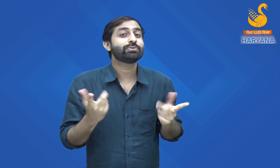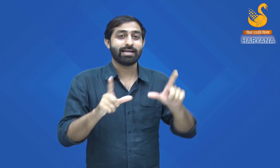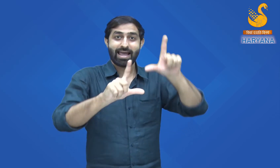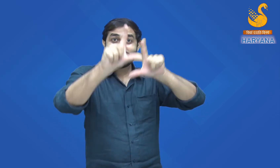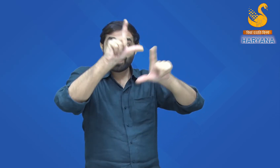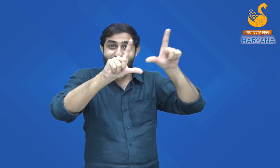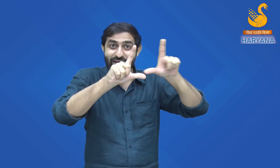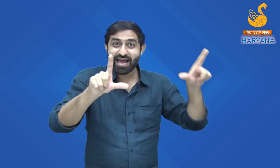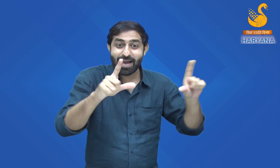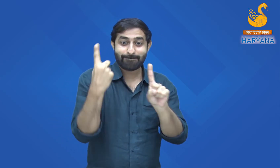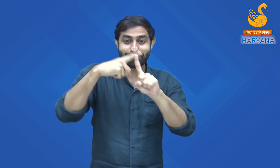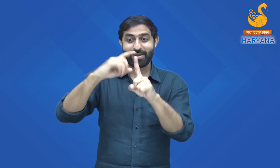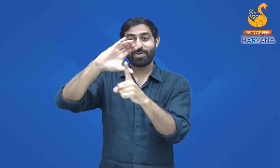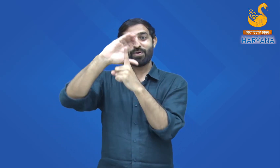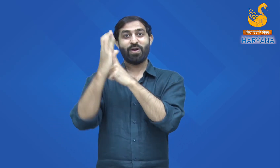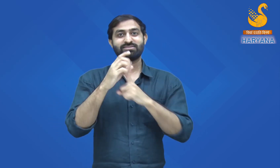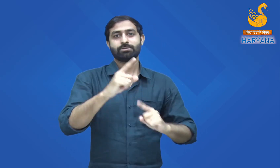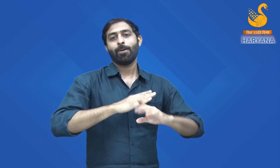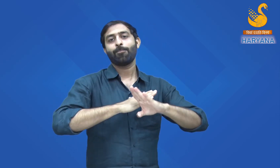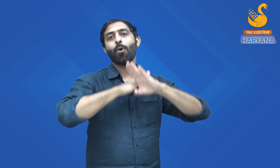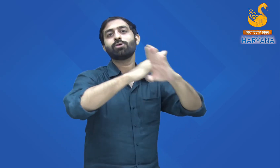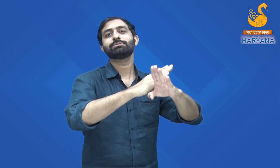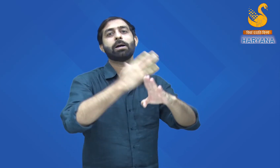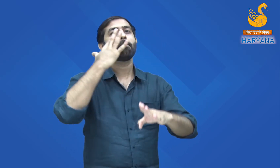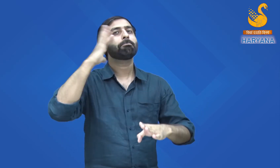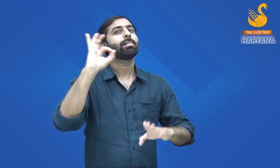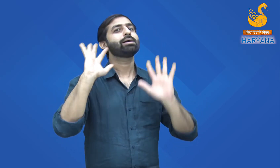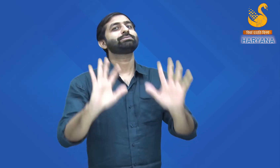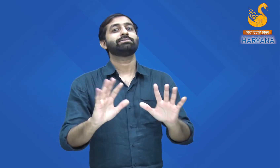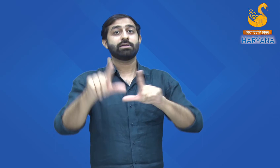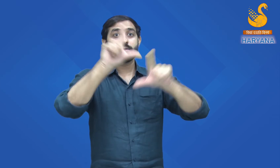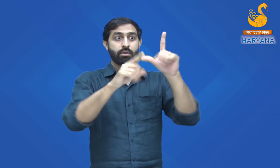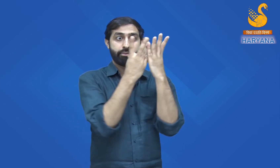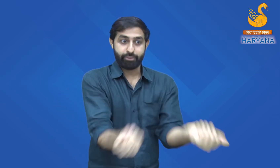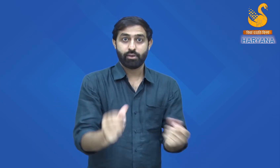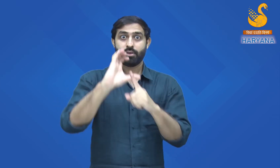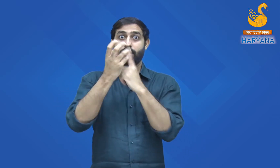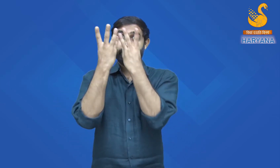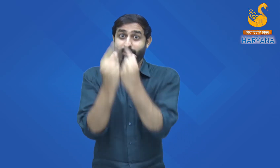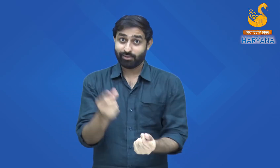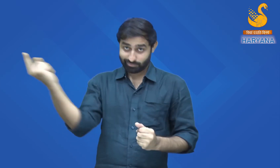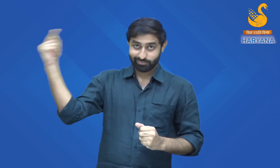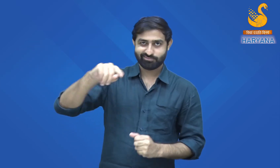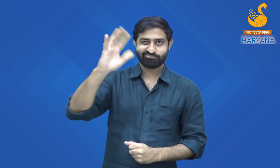But also, whether you are looking at musli, communities, punjabi communities The britishers were not able to influence